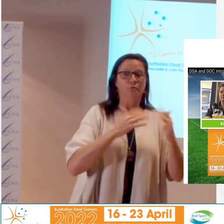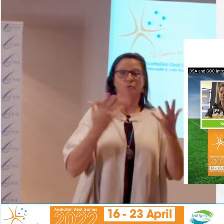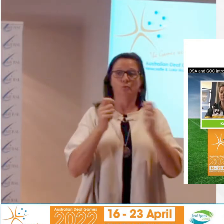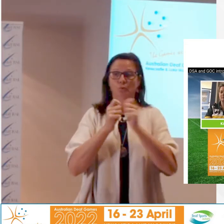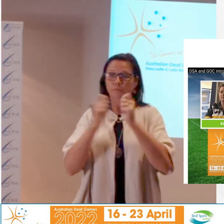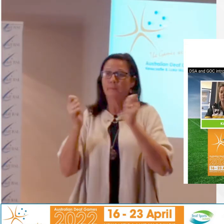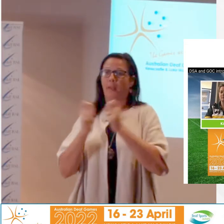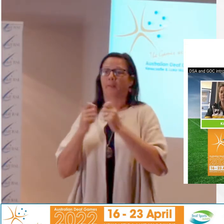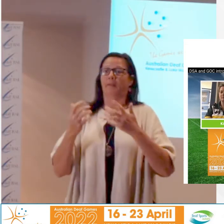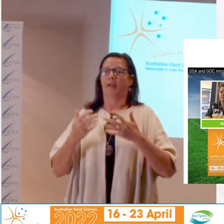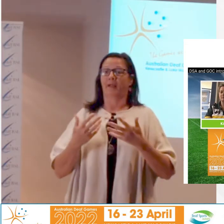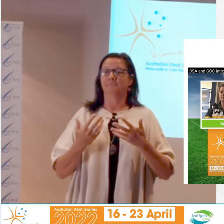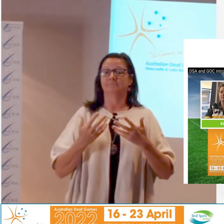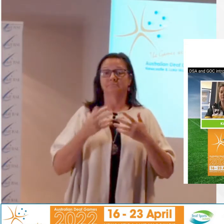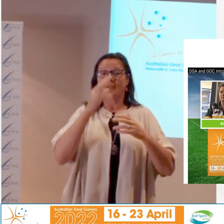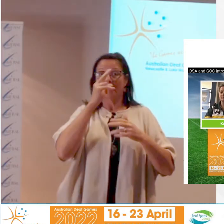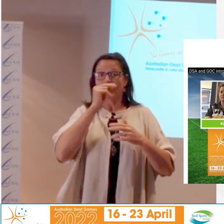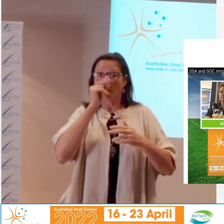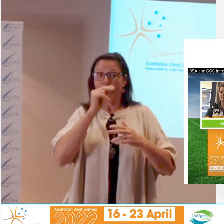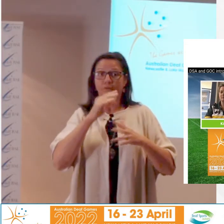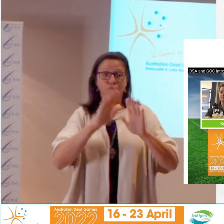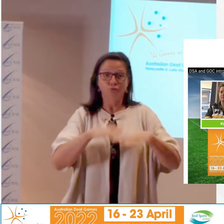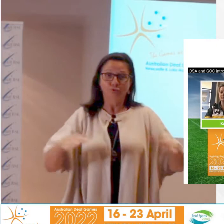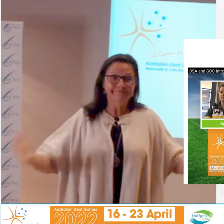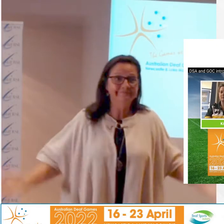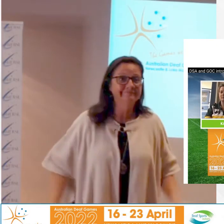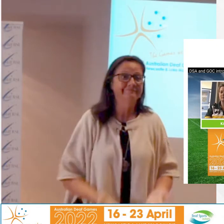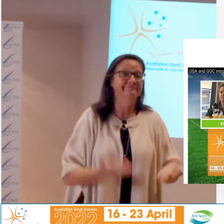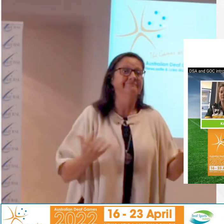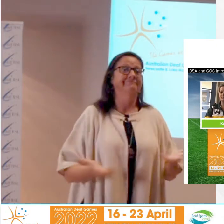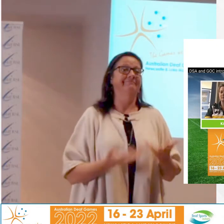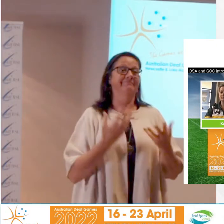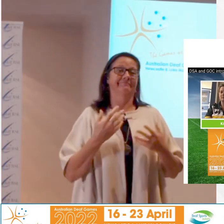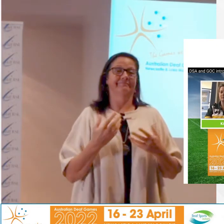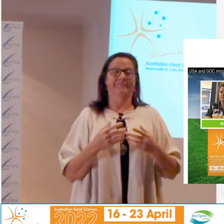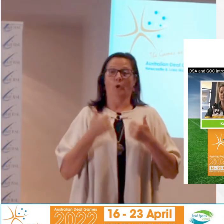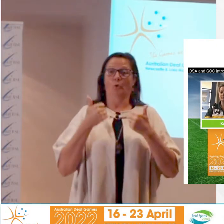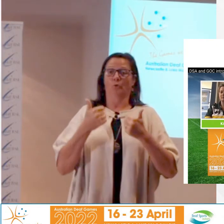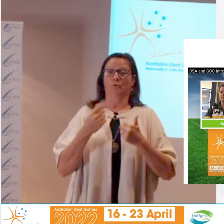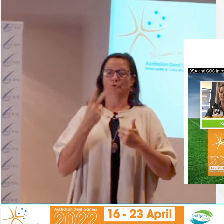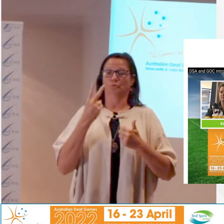games we do interviews and media on things on social media we interact with the community